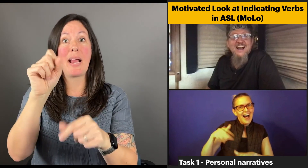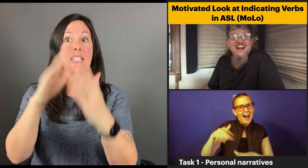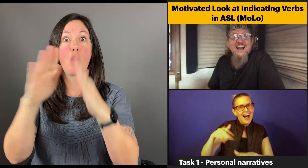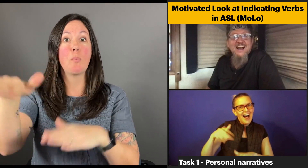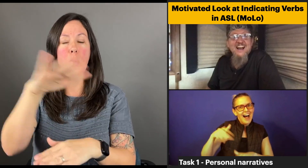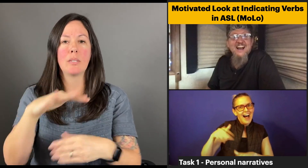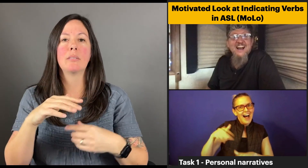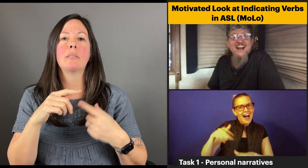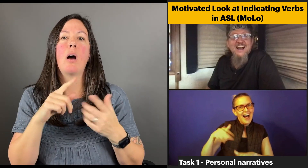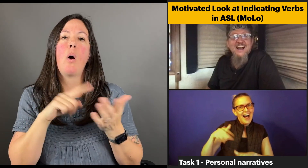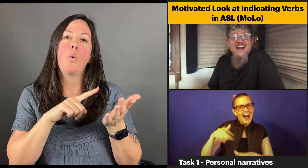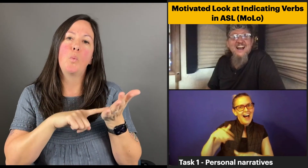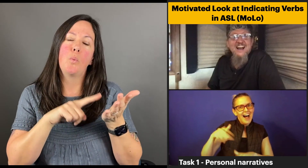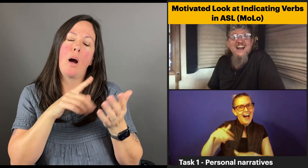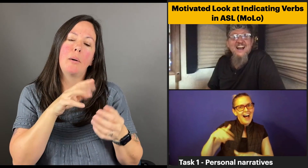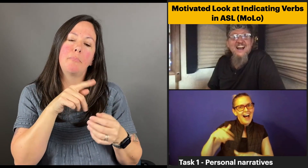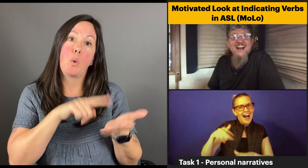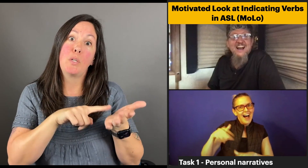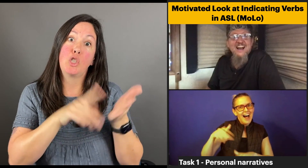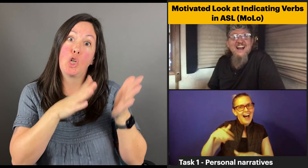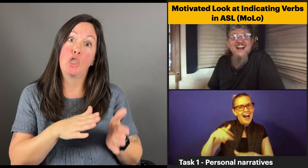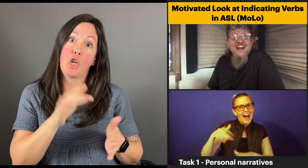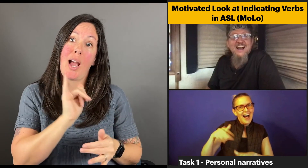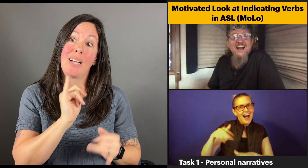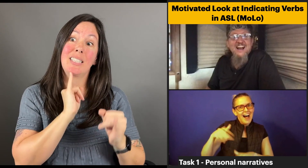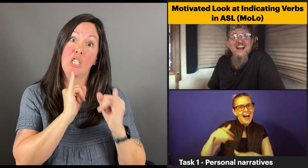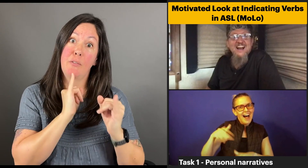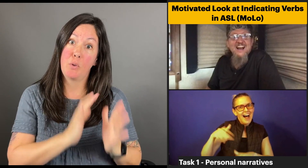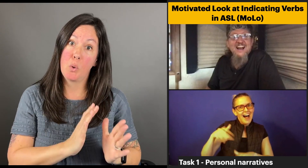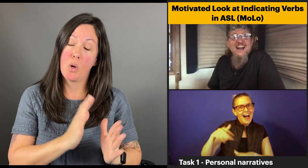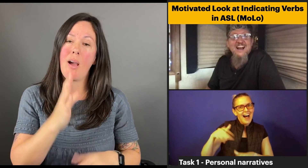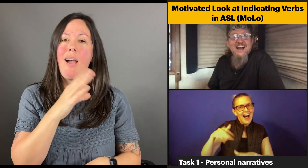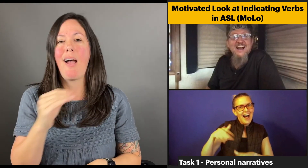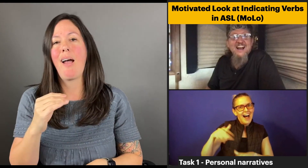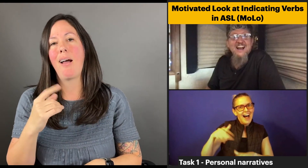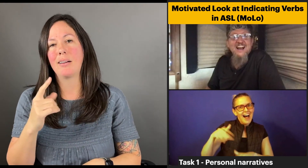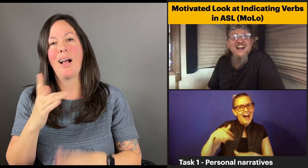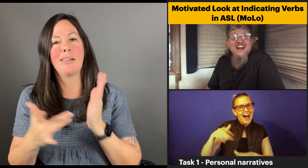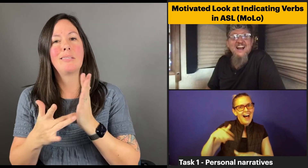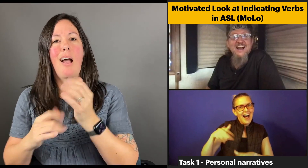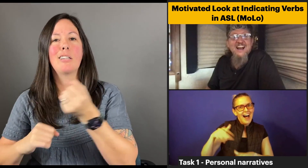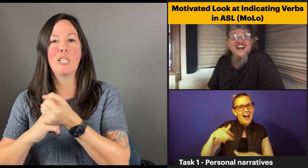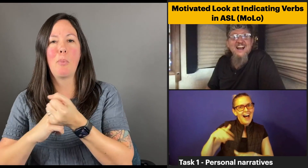are four participants but two per session